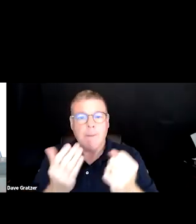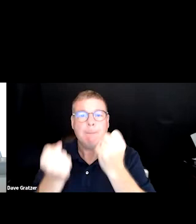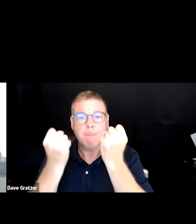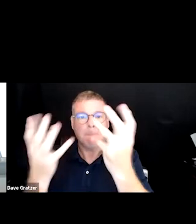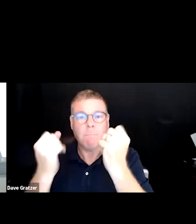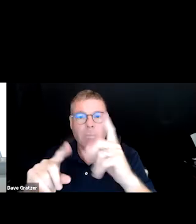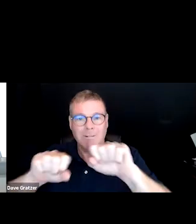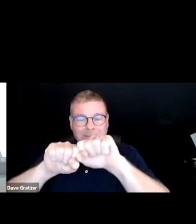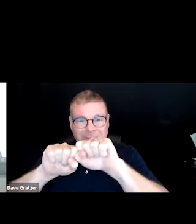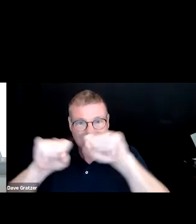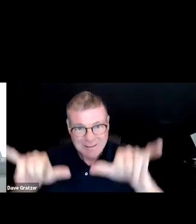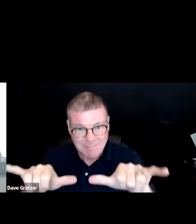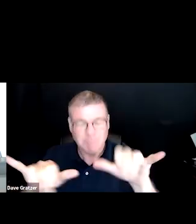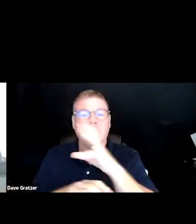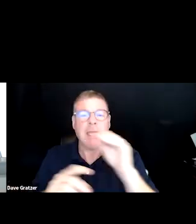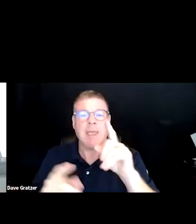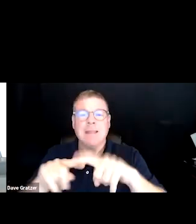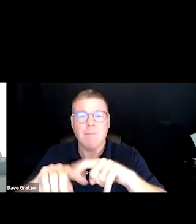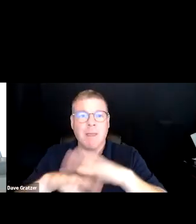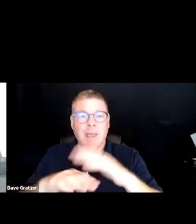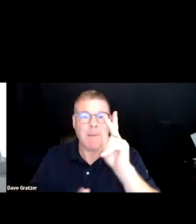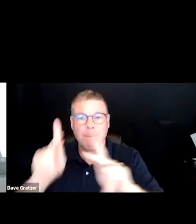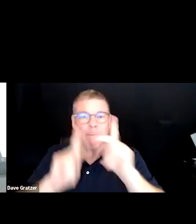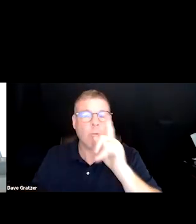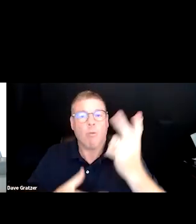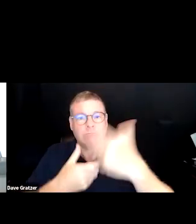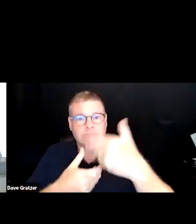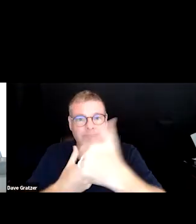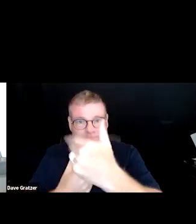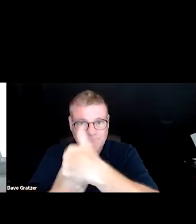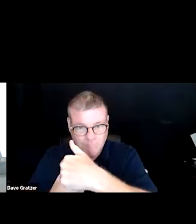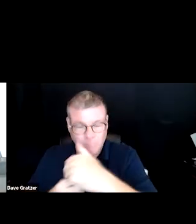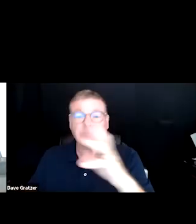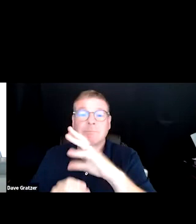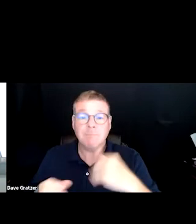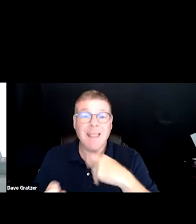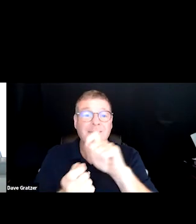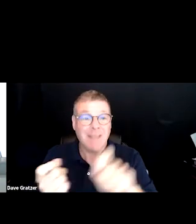depending upon the number of stakeholders at the table. And having accurate collection and reporting of data